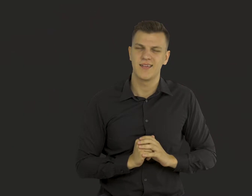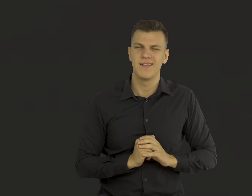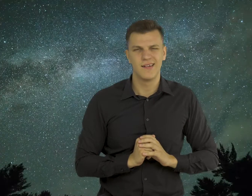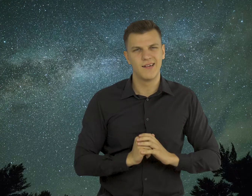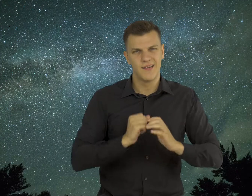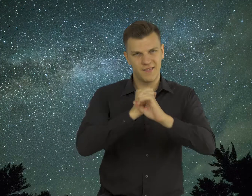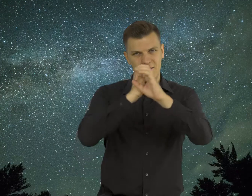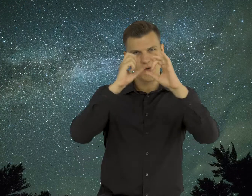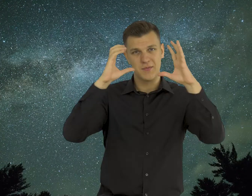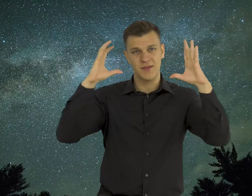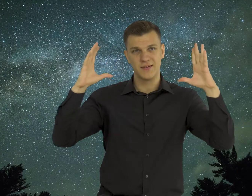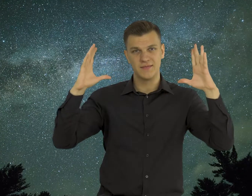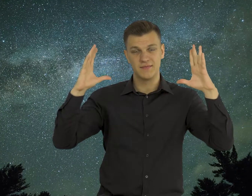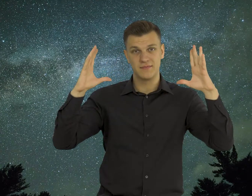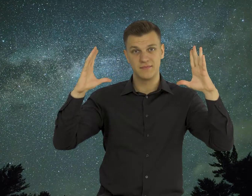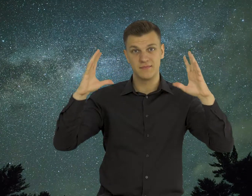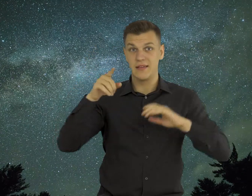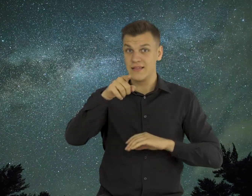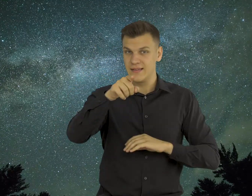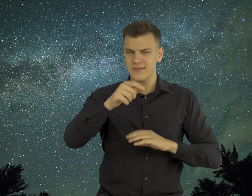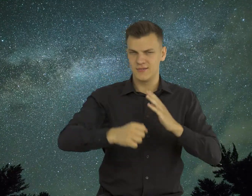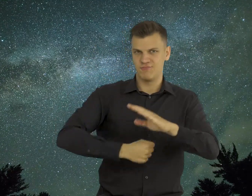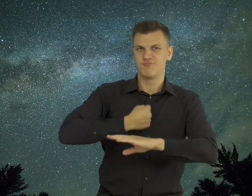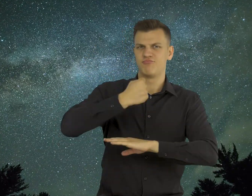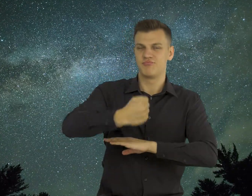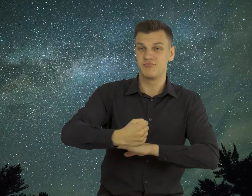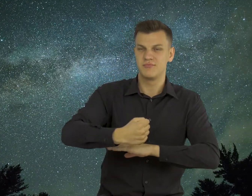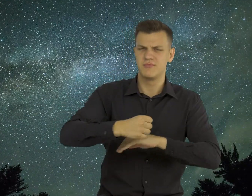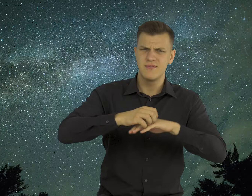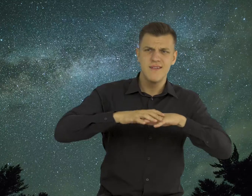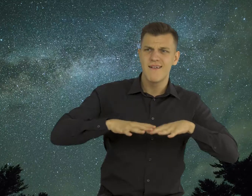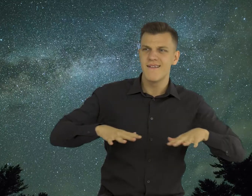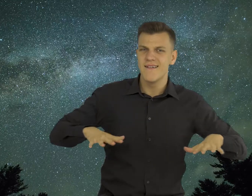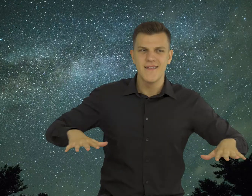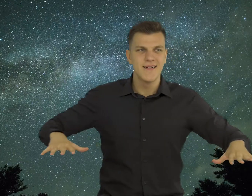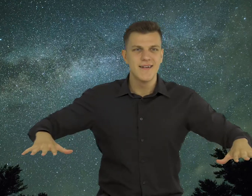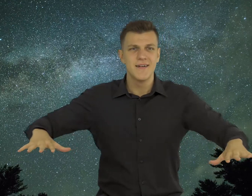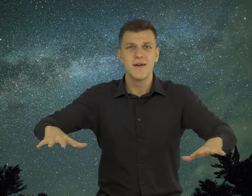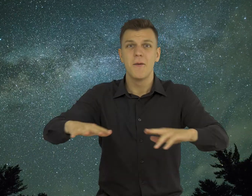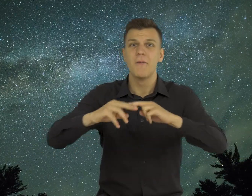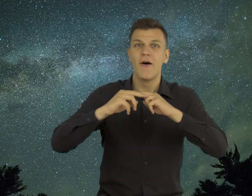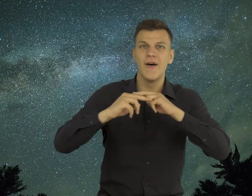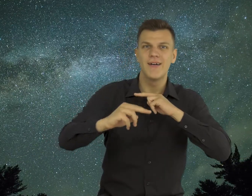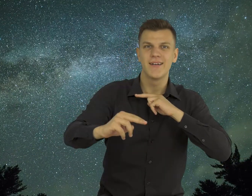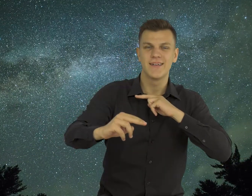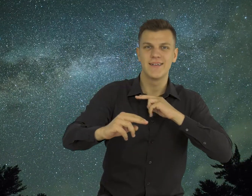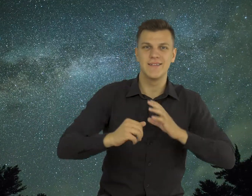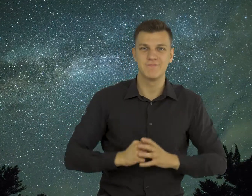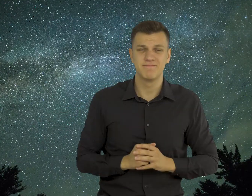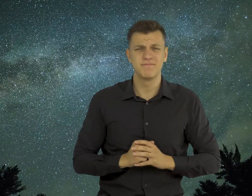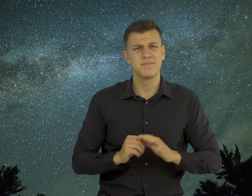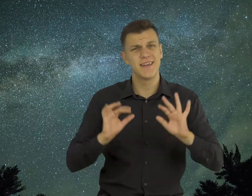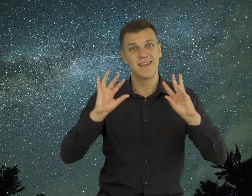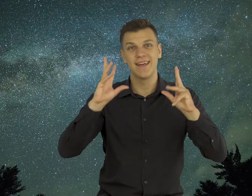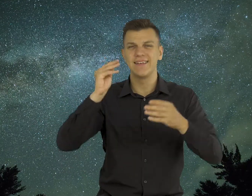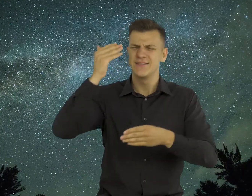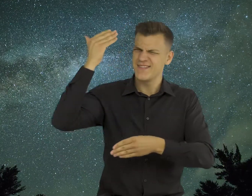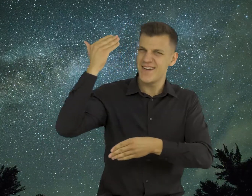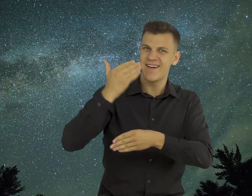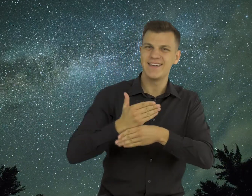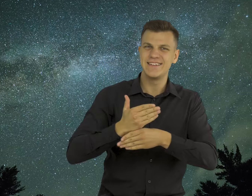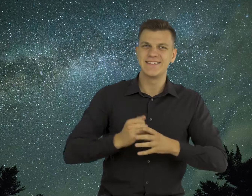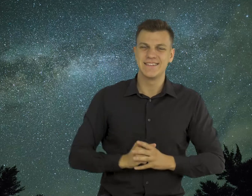Imagine you're out of town on a beautiful night.